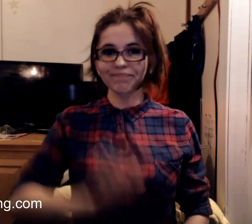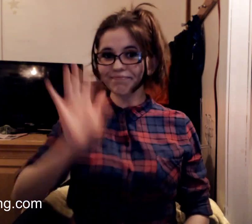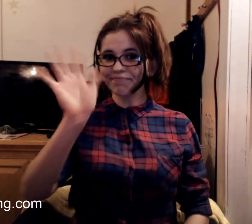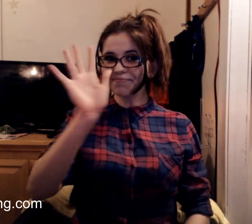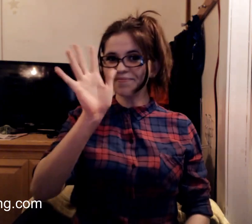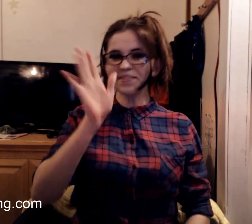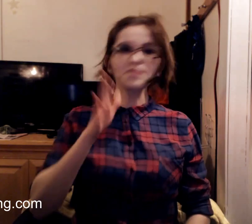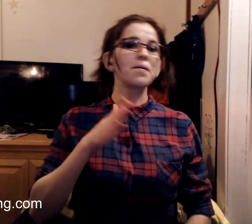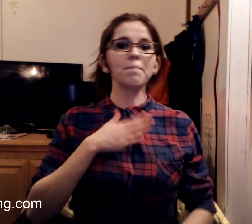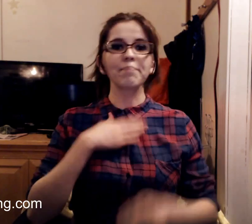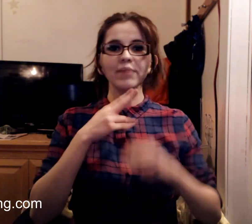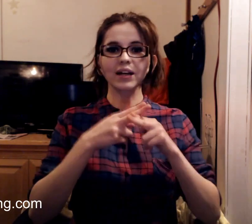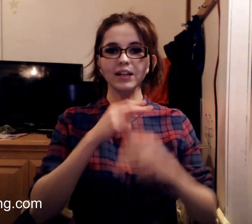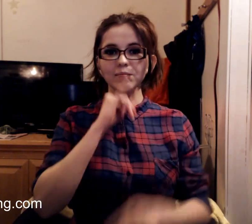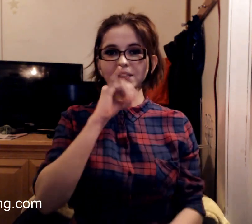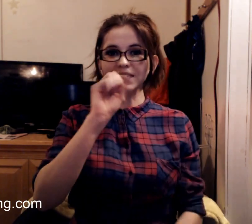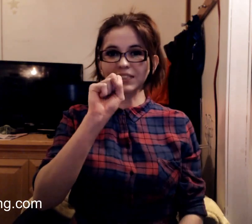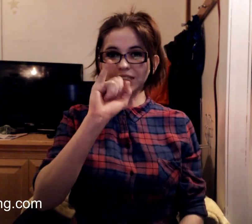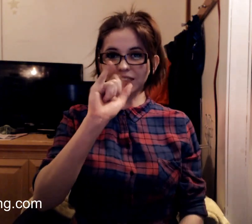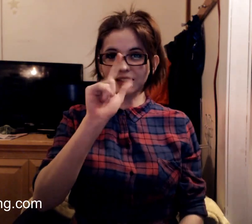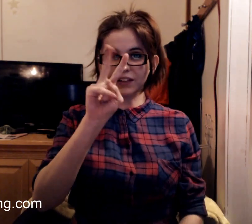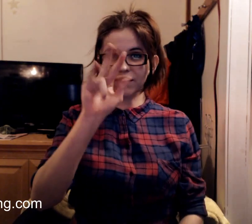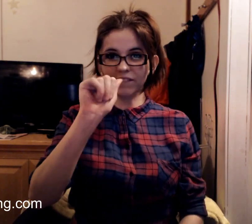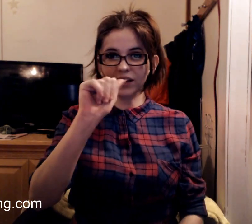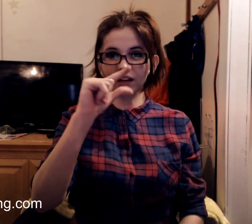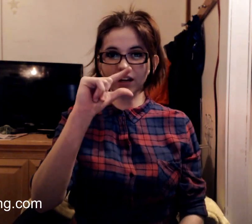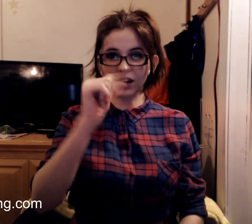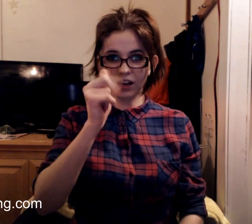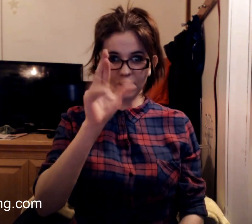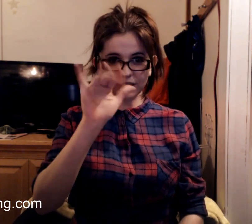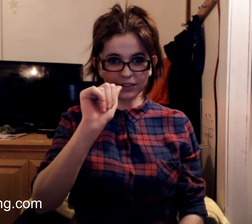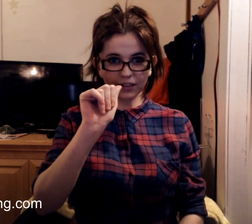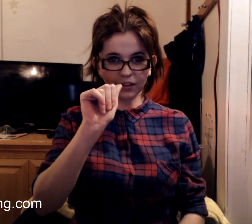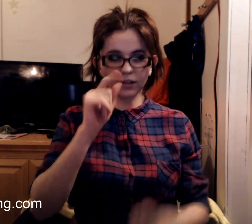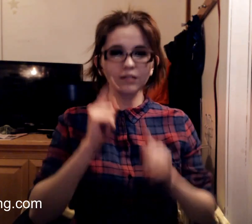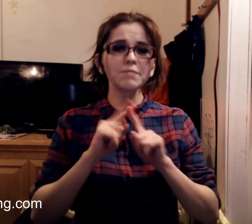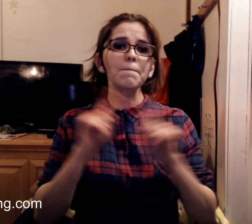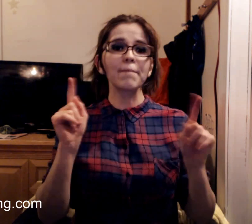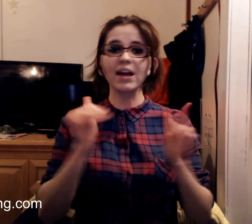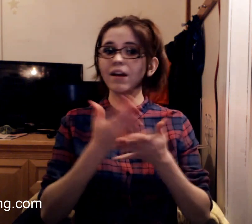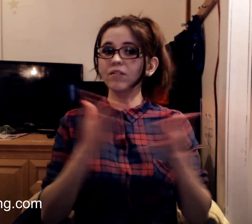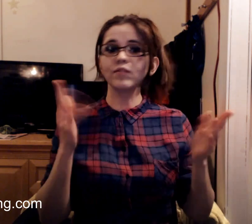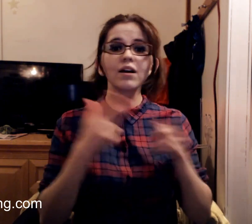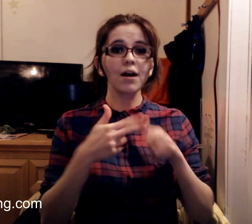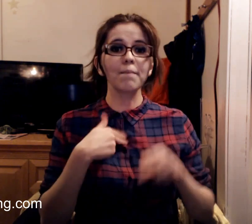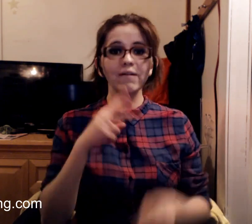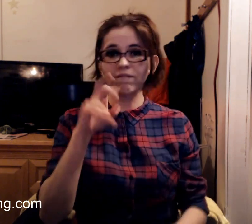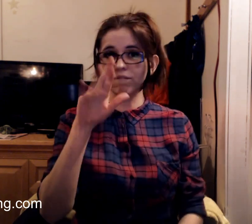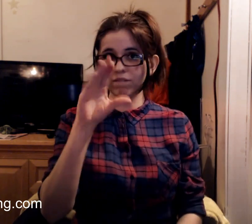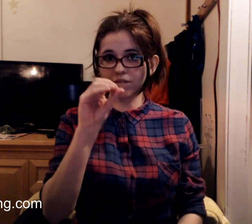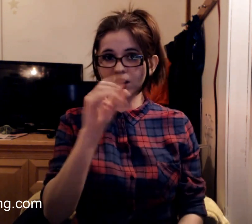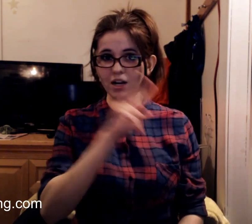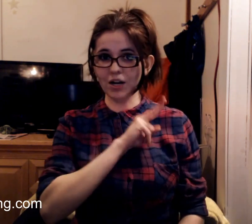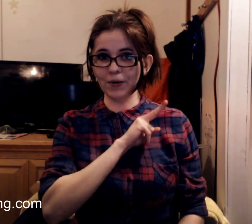Hi, my name is Silvia Garcia, but, everyone calls me, "Vero".